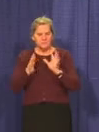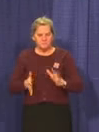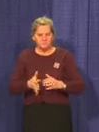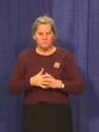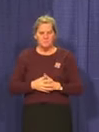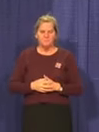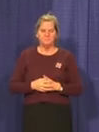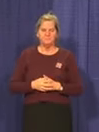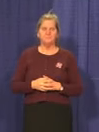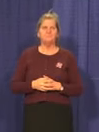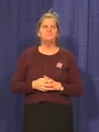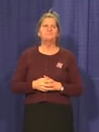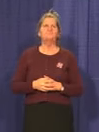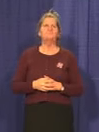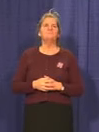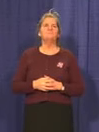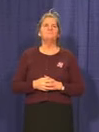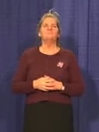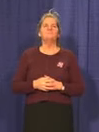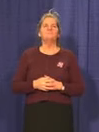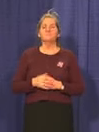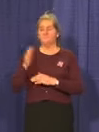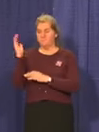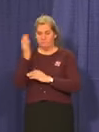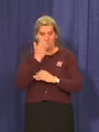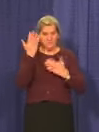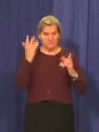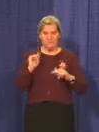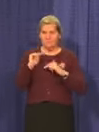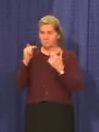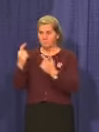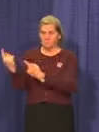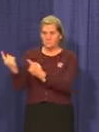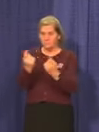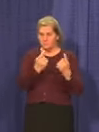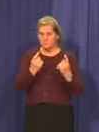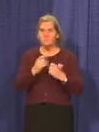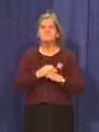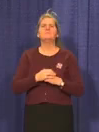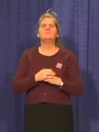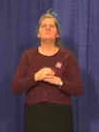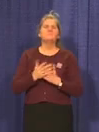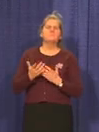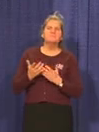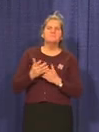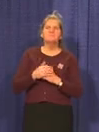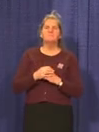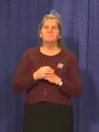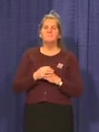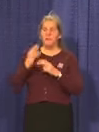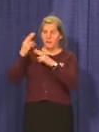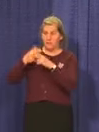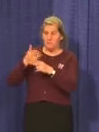FRENCH-SPEAKING JOURNALISTS. FOLLOWING OUR SPEAKERS WE WILL GO TO THE PHONE LINES FOR QUESTIONS FROM REPORTERS. WE WILL CALL YOU BY NAME AND YOU